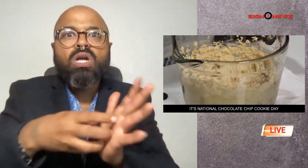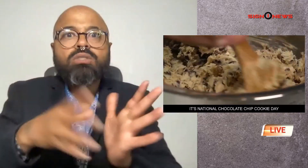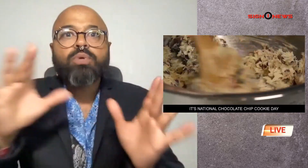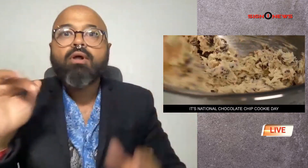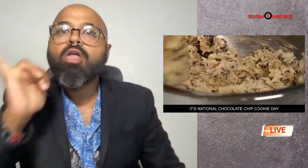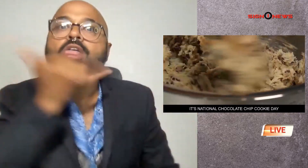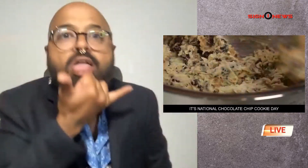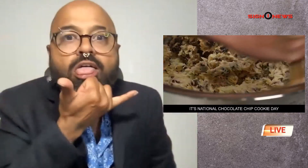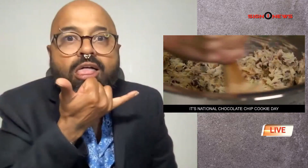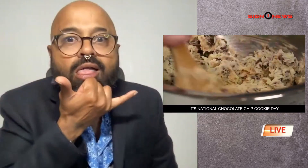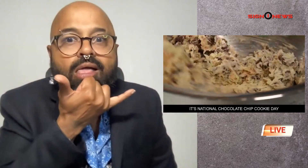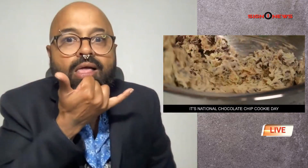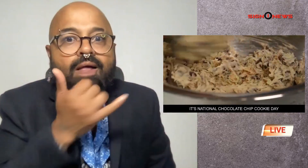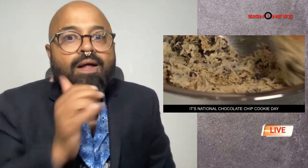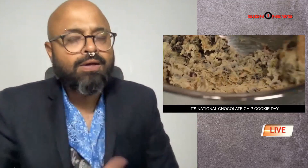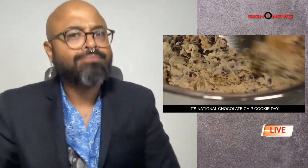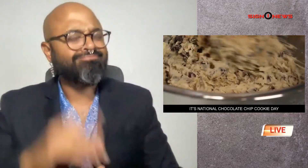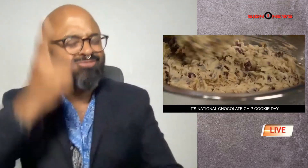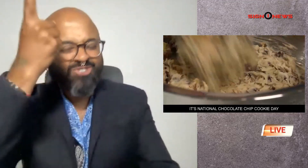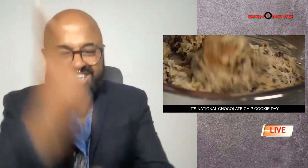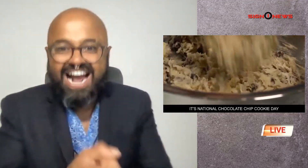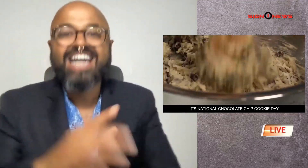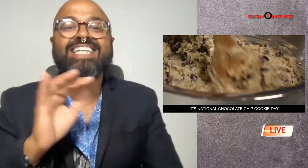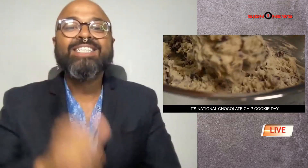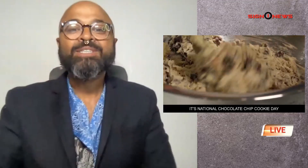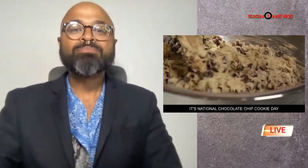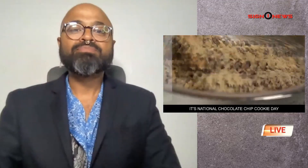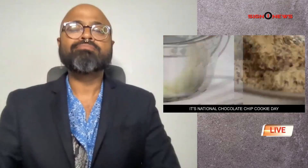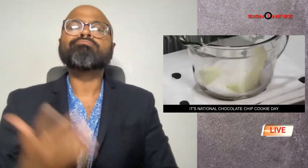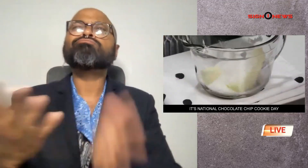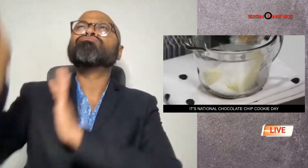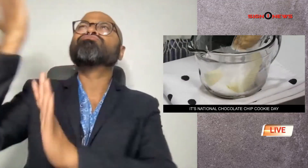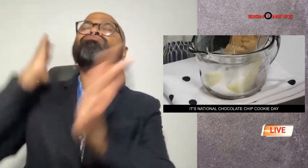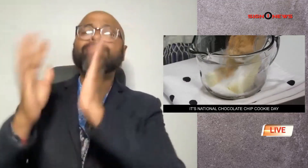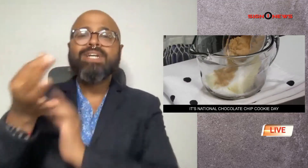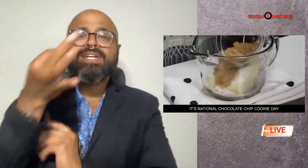chocolate chip cookies were an accident that's right